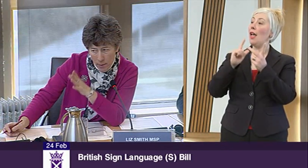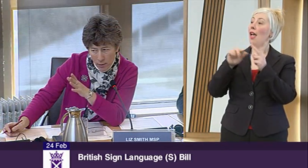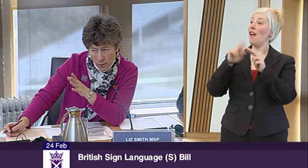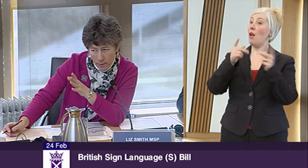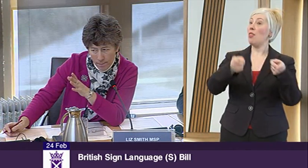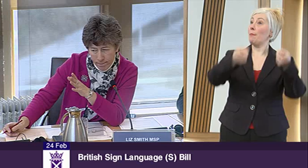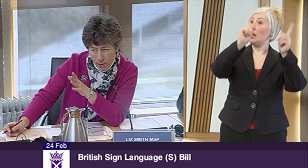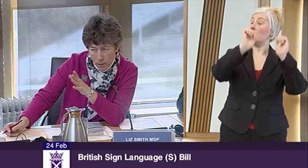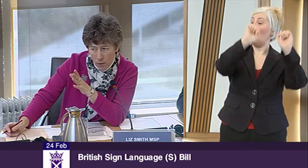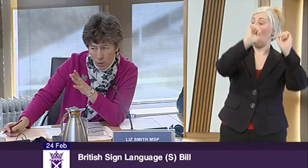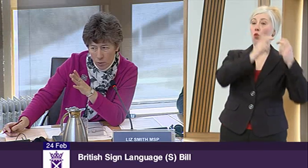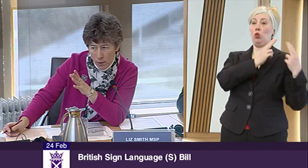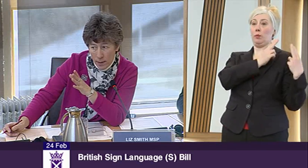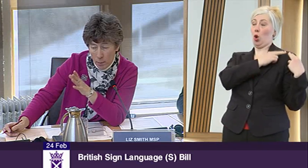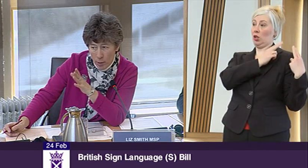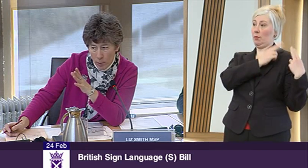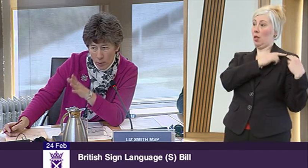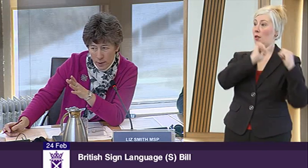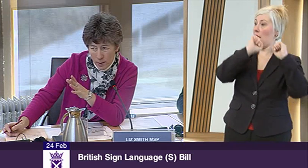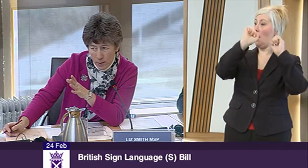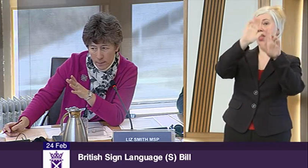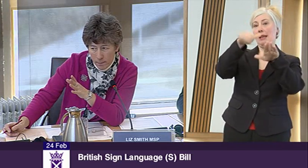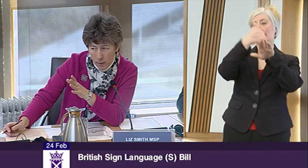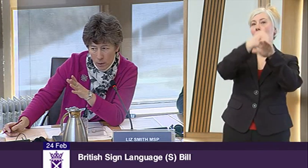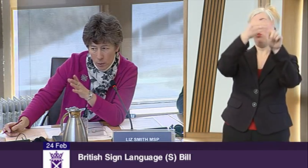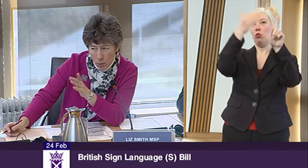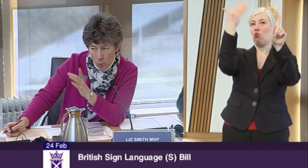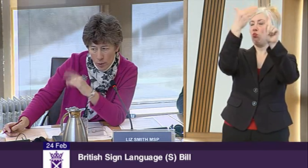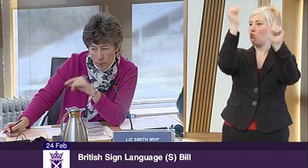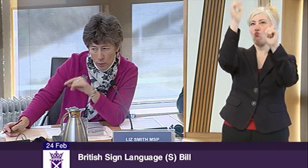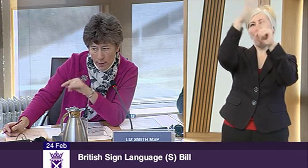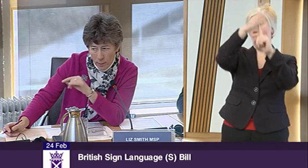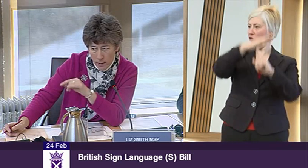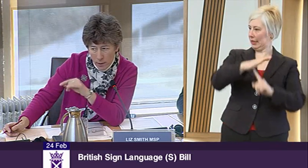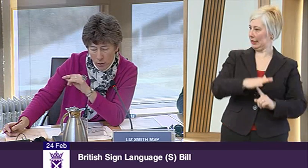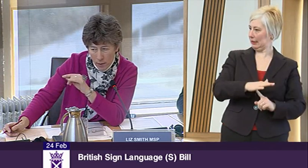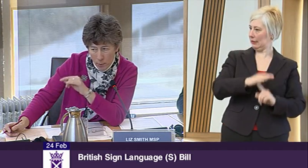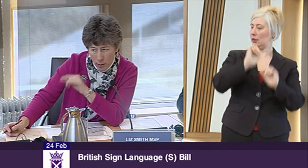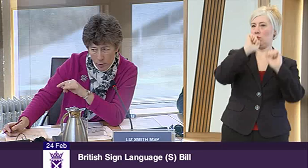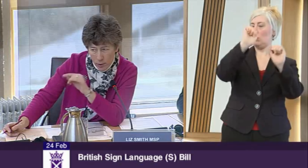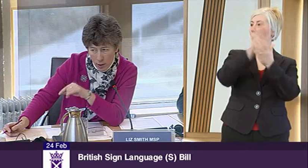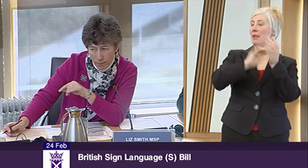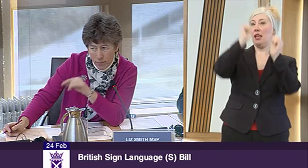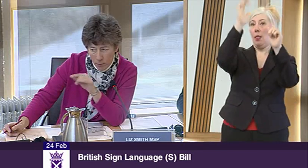responsibility to set the priorities, would you expect the priorities to come from the